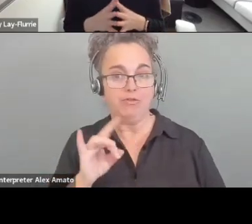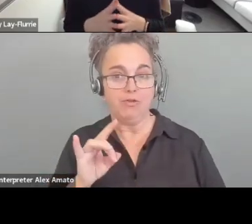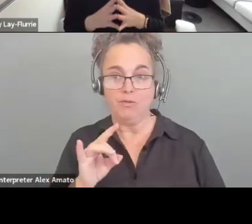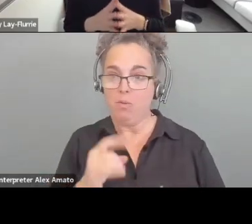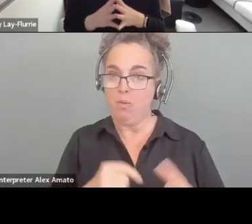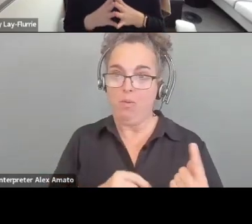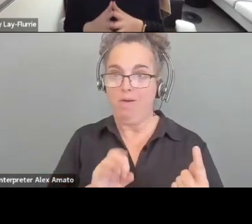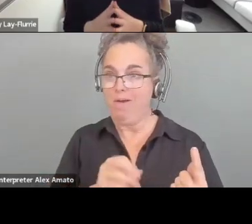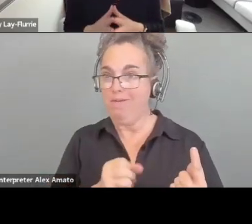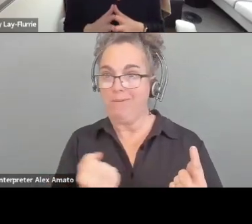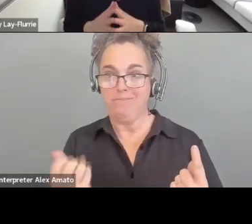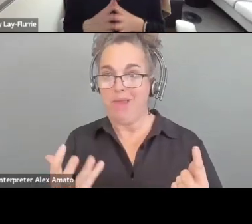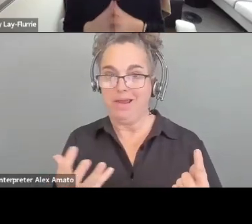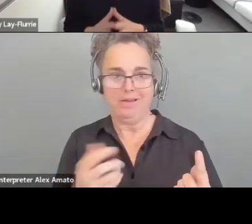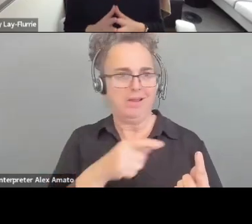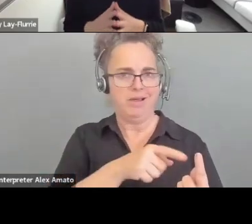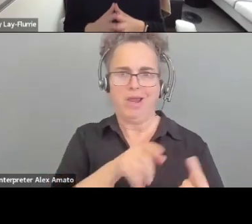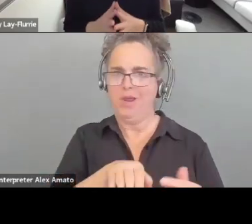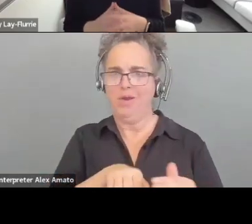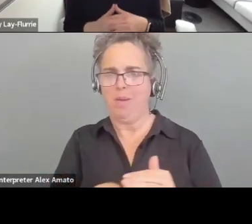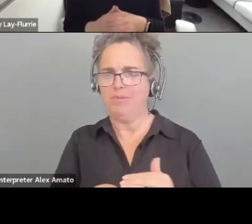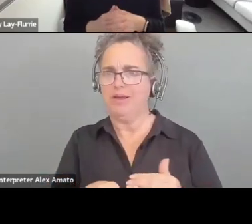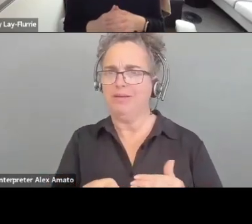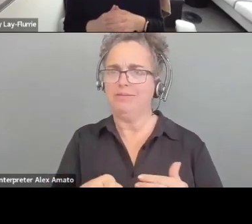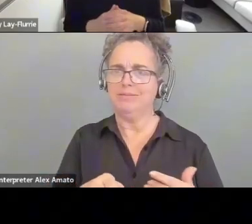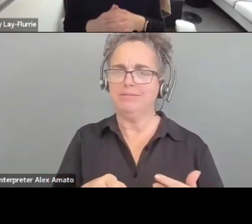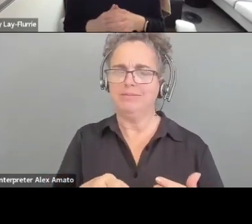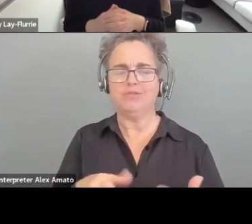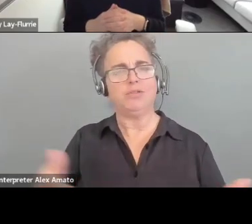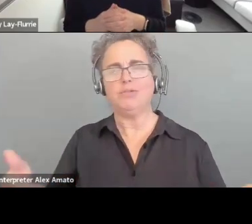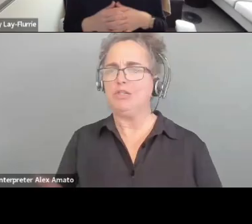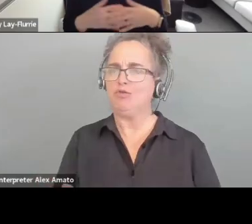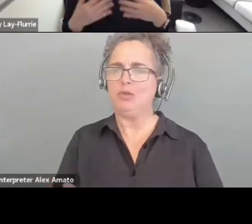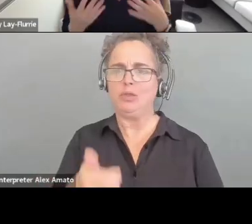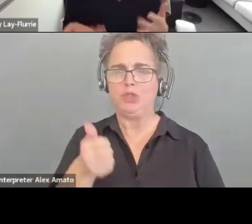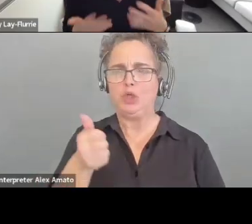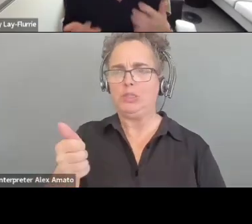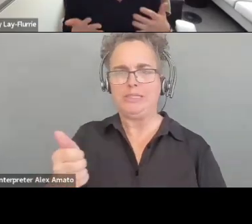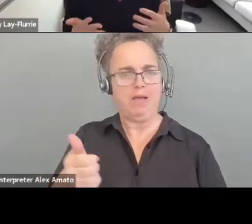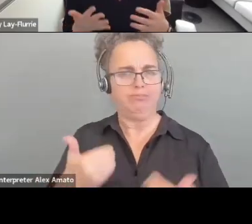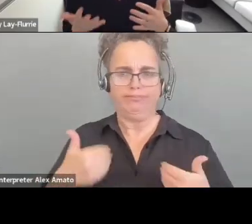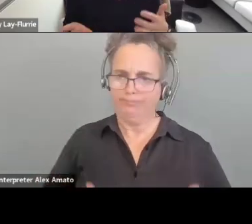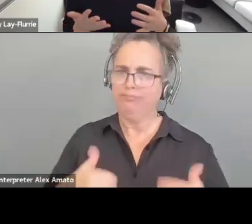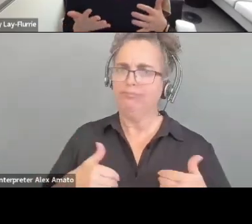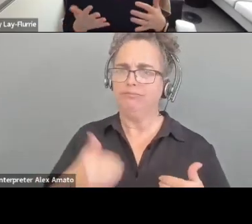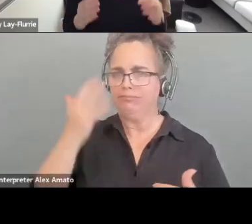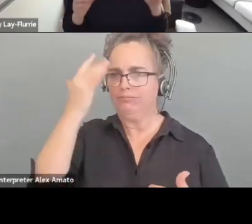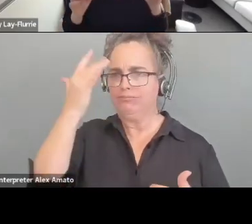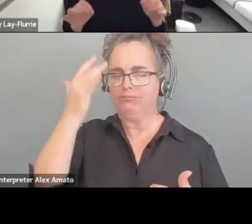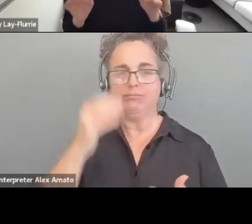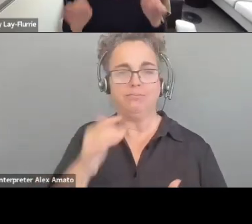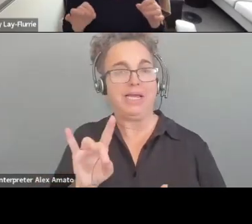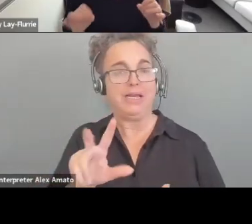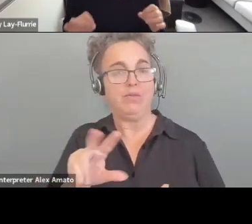and this will be in an opening introduction to herself. 83% of us will experience some form